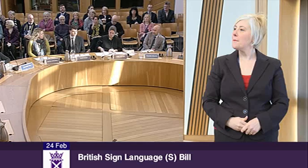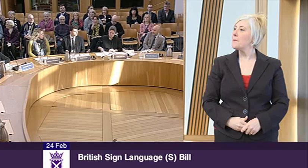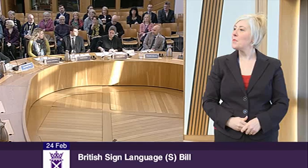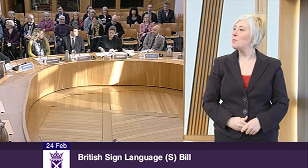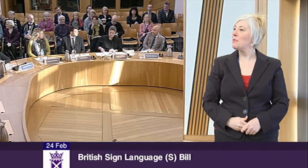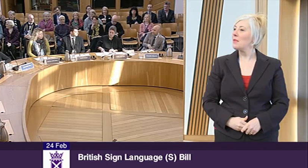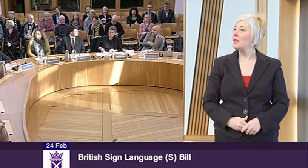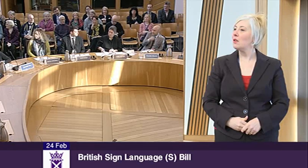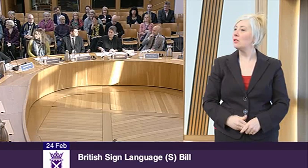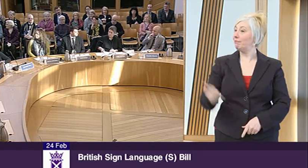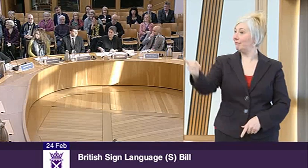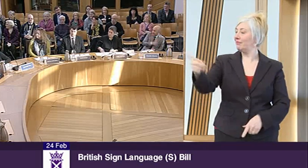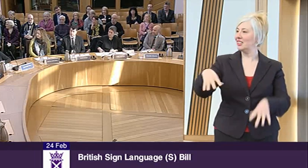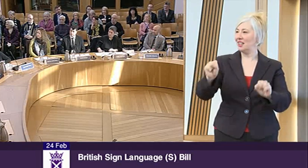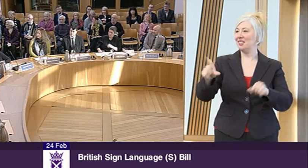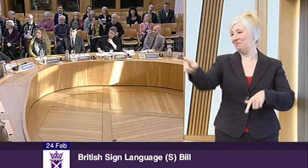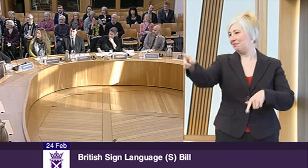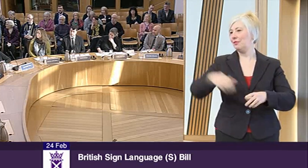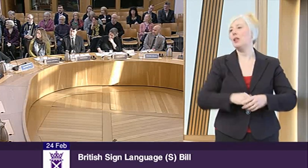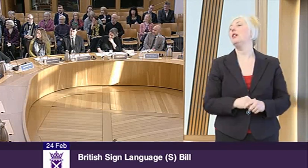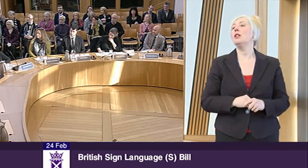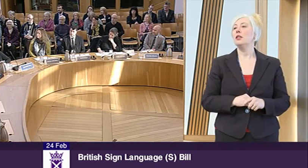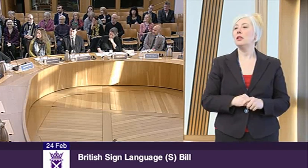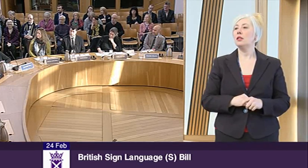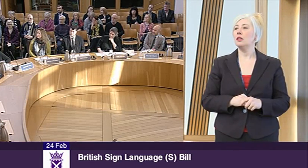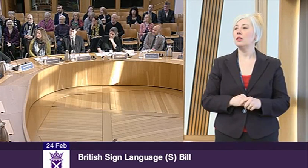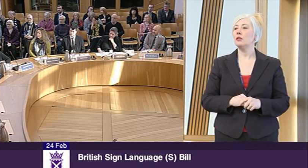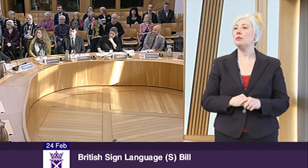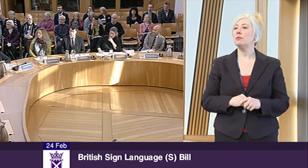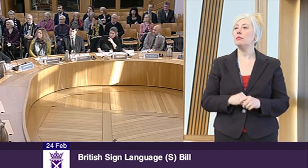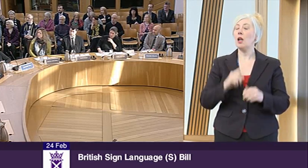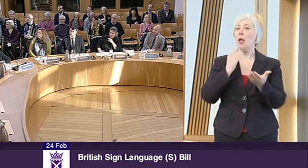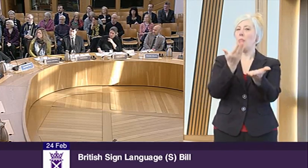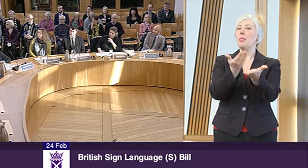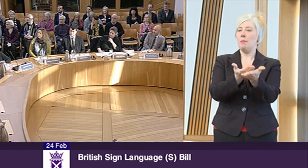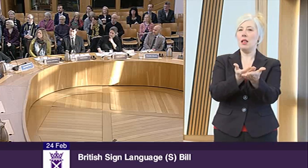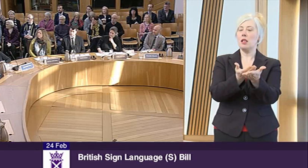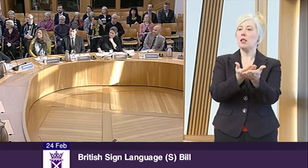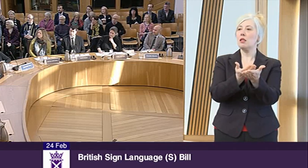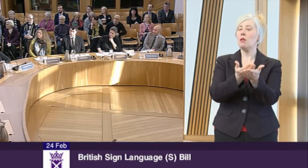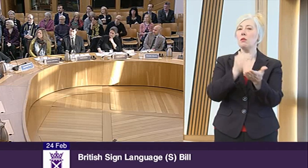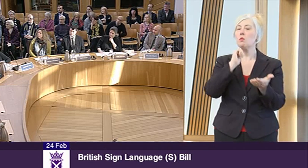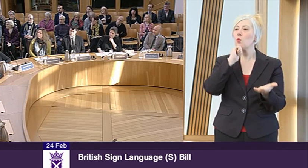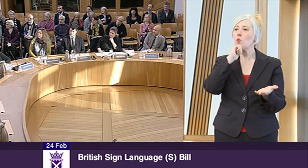Heather Gray: The bill will bring the opportunity to promote the culture of BSL in Scotland